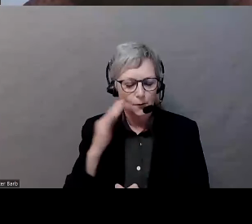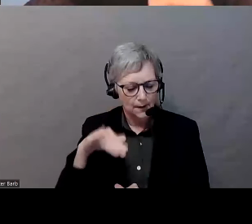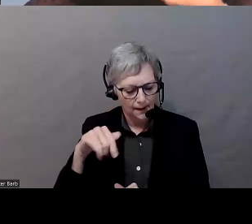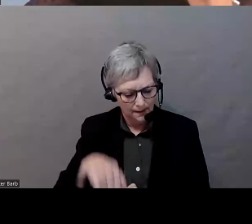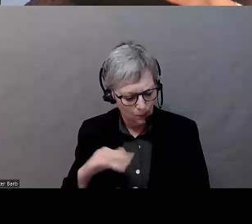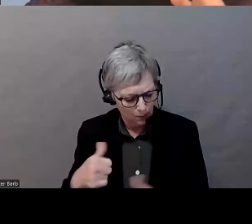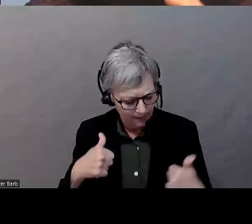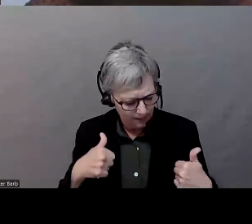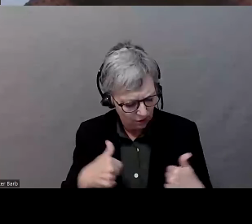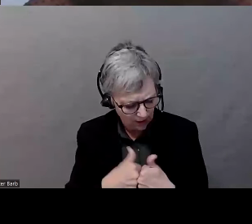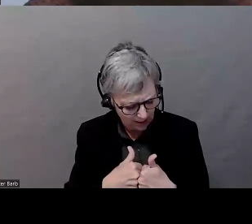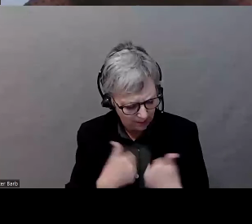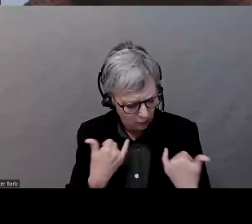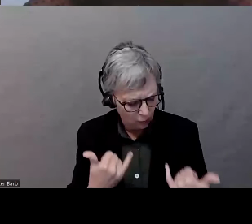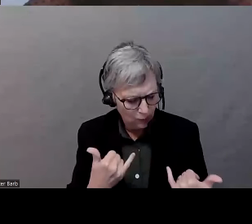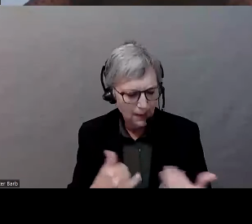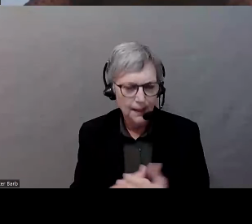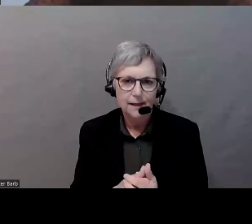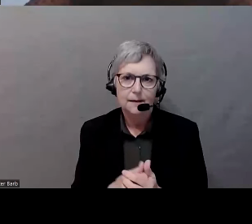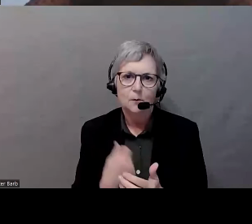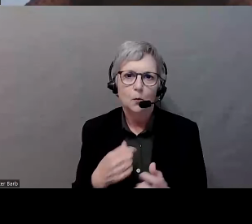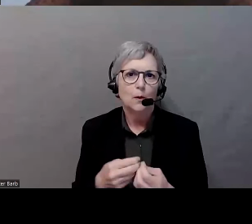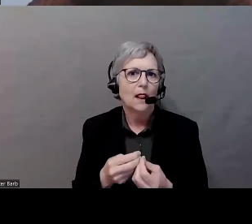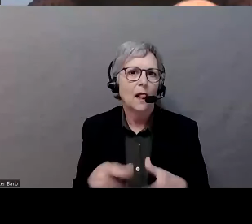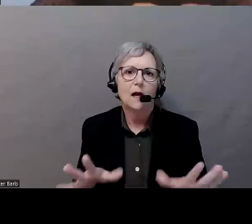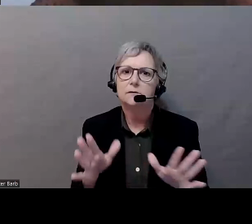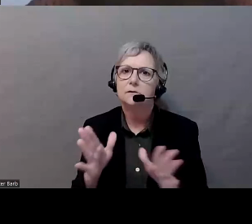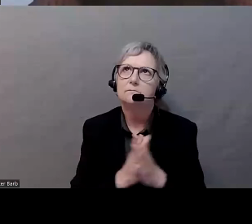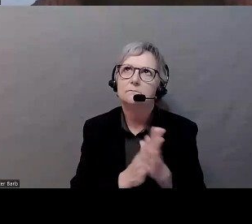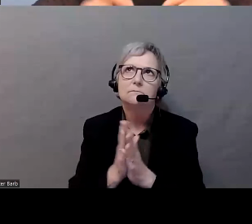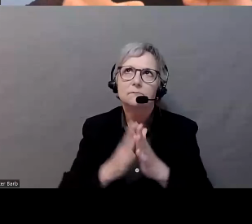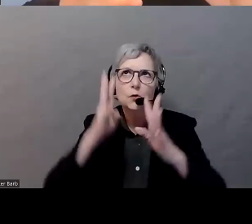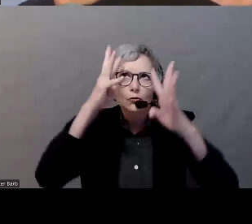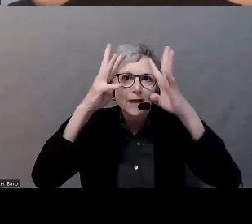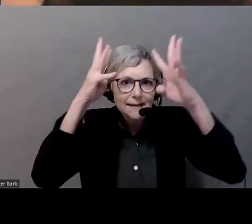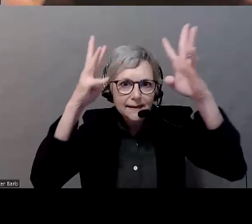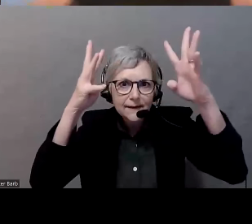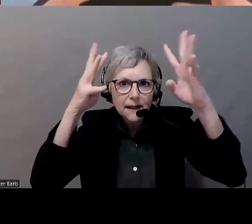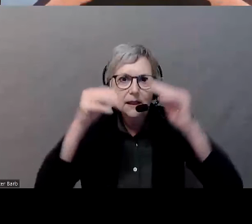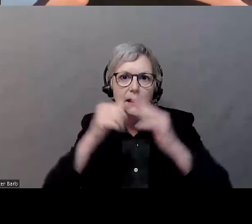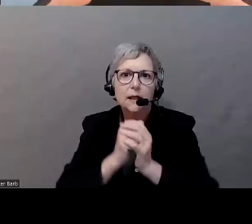WE LOST THE CREATIVITY AND WE LOST THE UNITY AS A TEAM